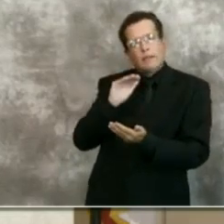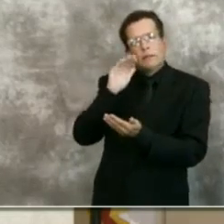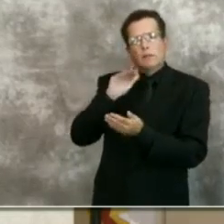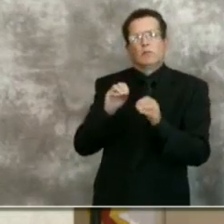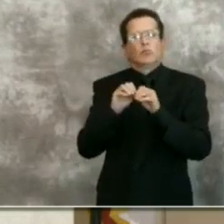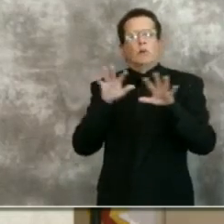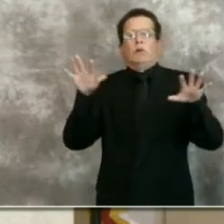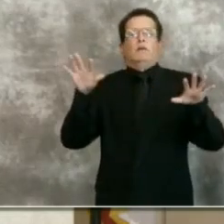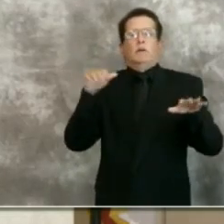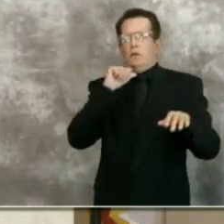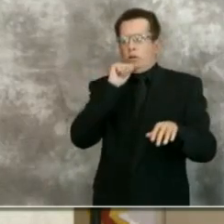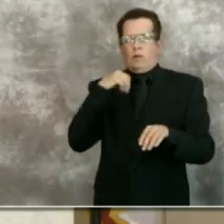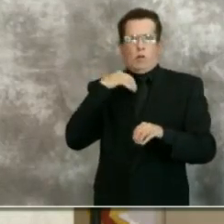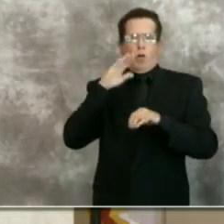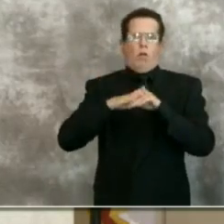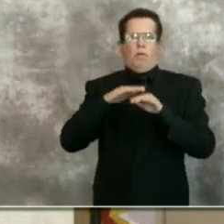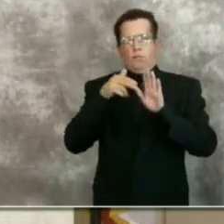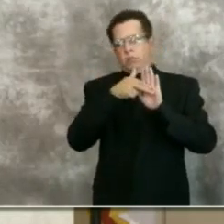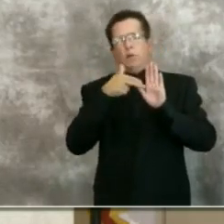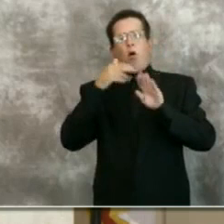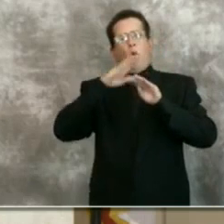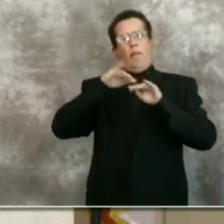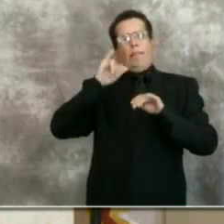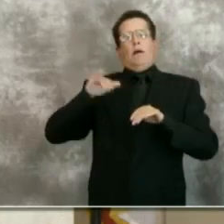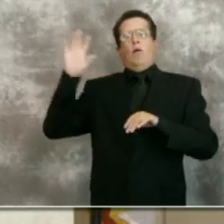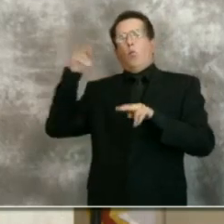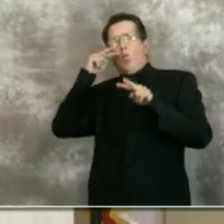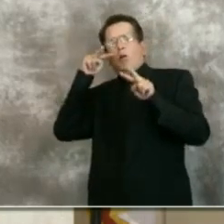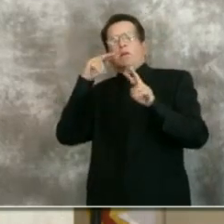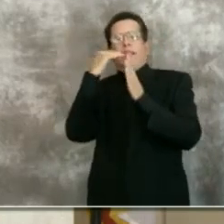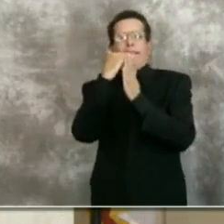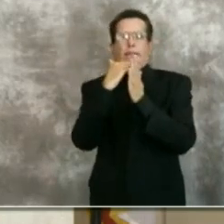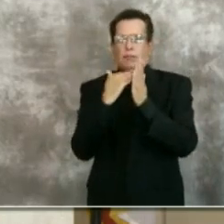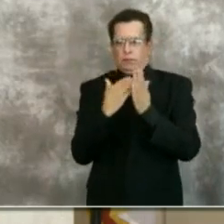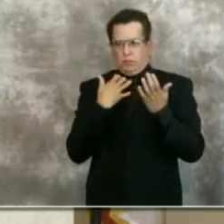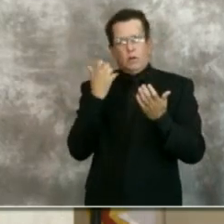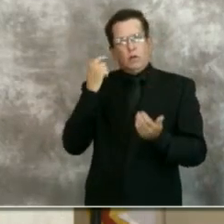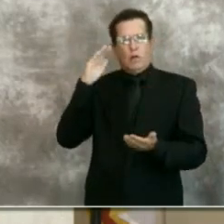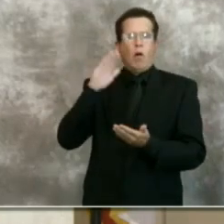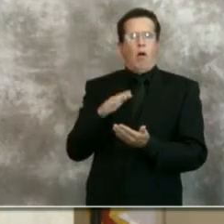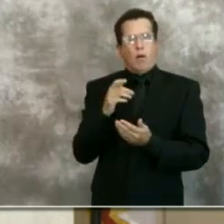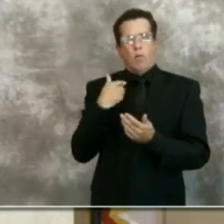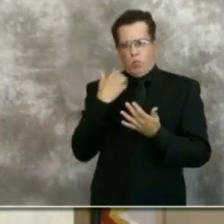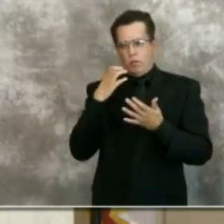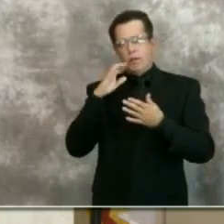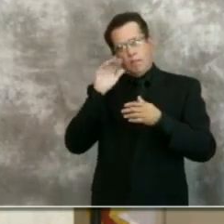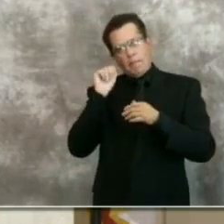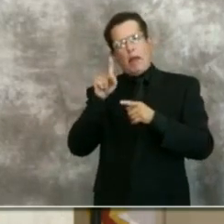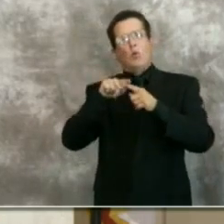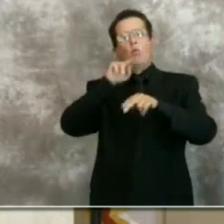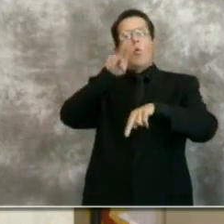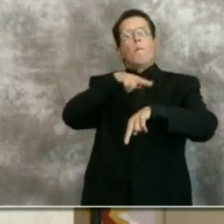TAKE THESE STEPS IS JUST GOING TO PROLONG THE RESTRICTION. AND KEEP US UNFORTUNATELY ON THAT LIST FOR A LONGER PERIOD